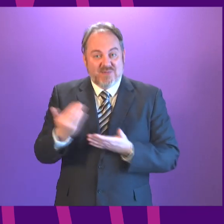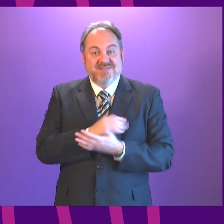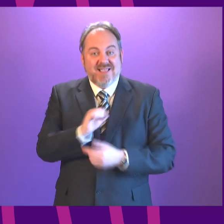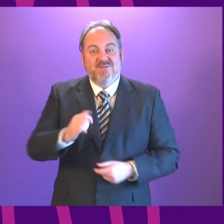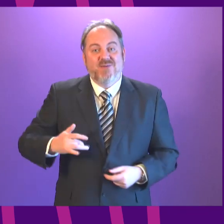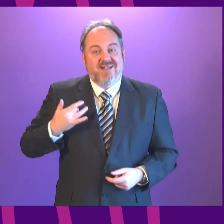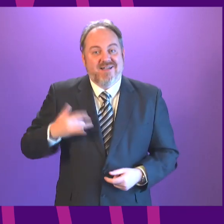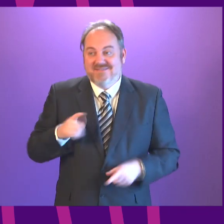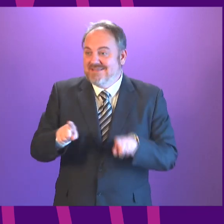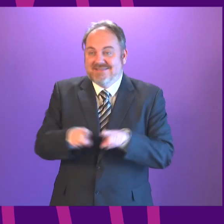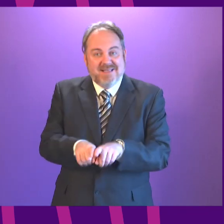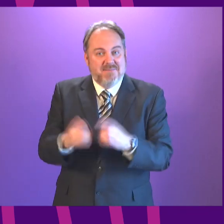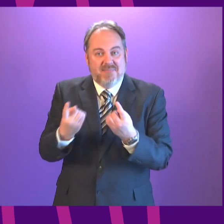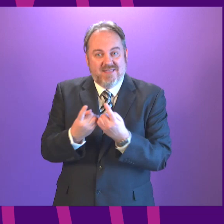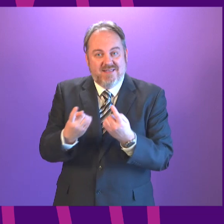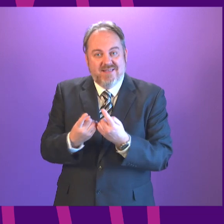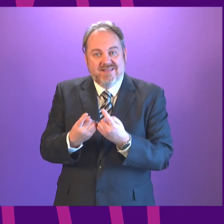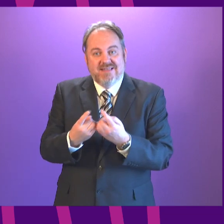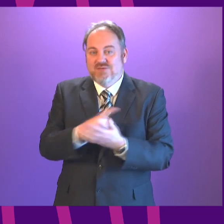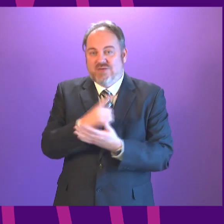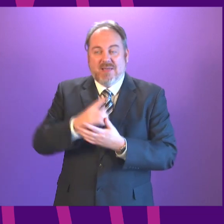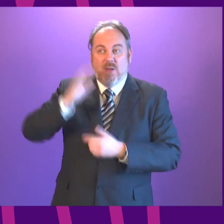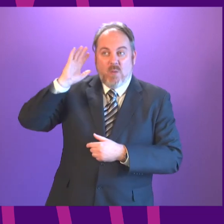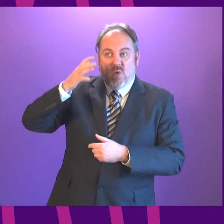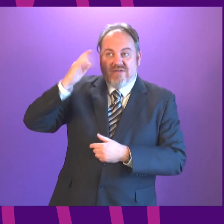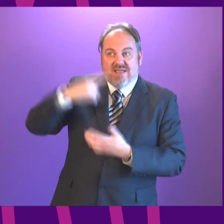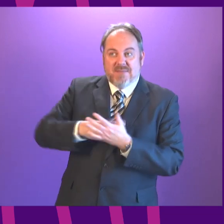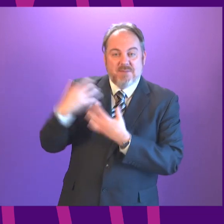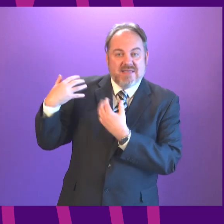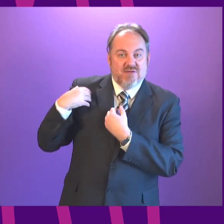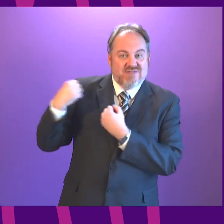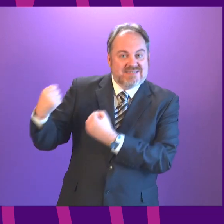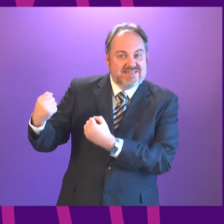order to stop, as far as we can, any more of the new strain of the virus coming into